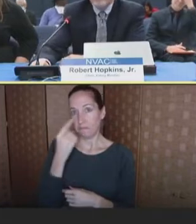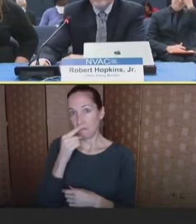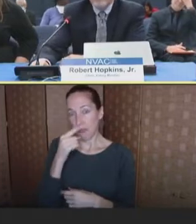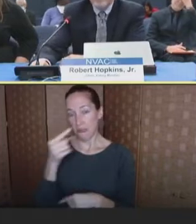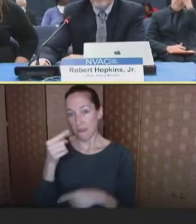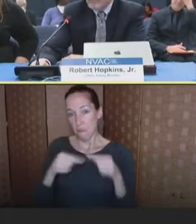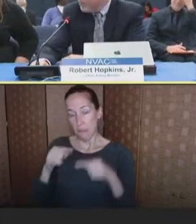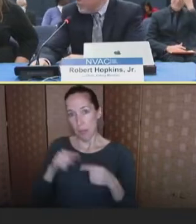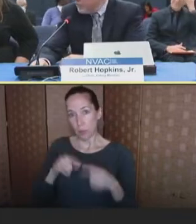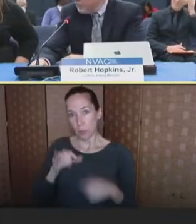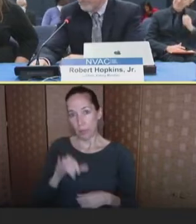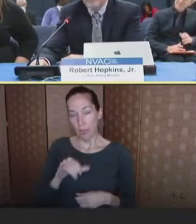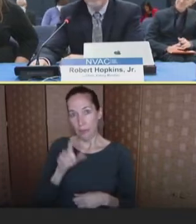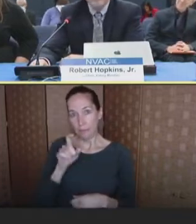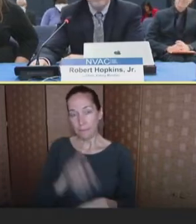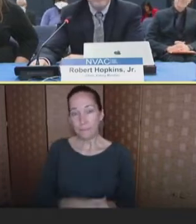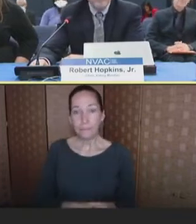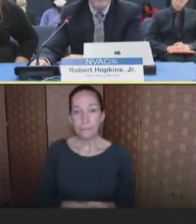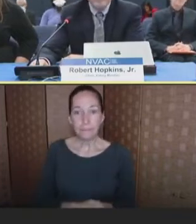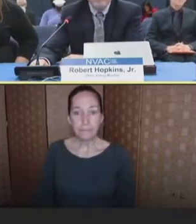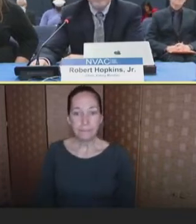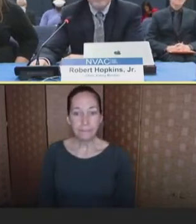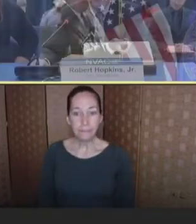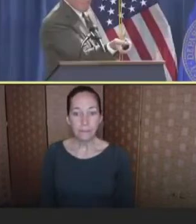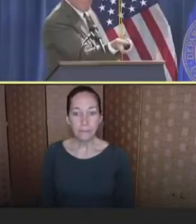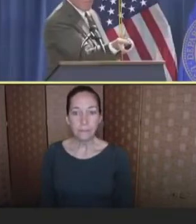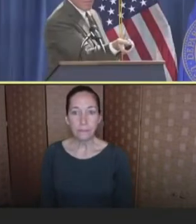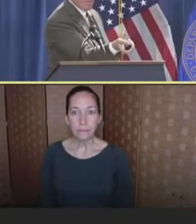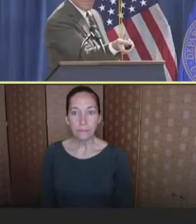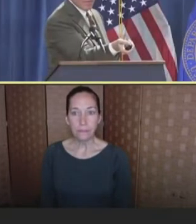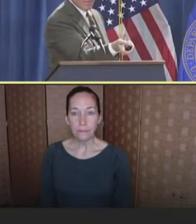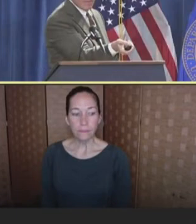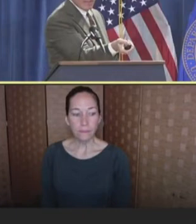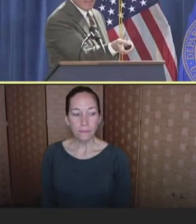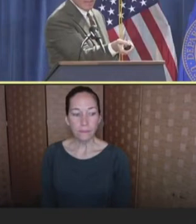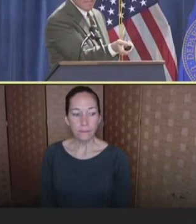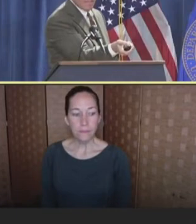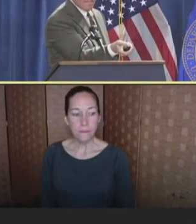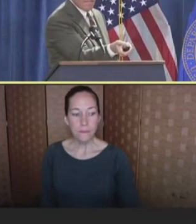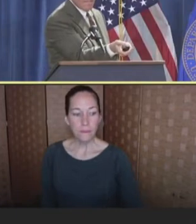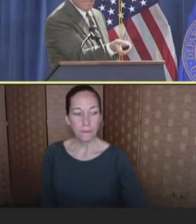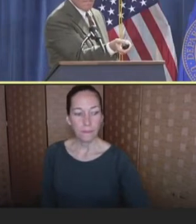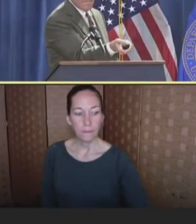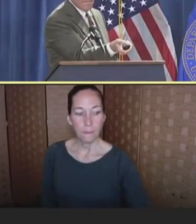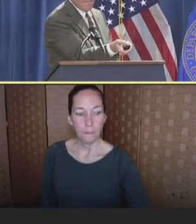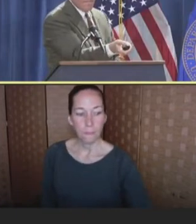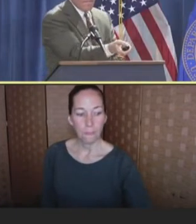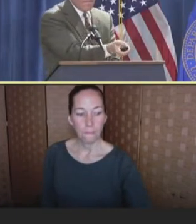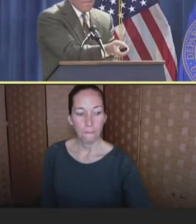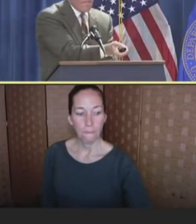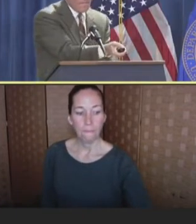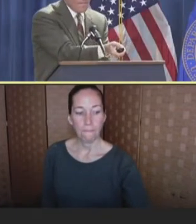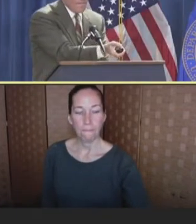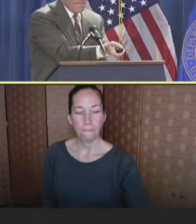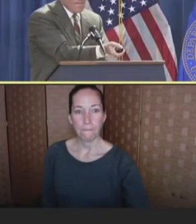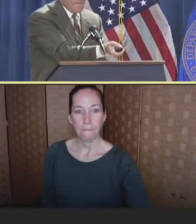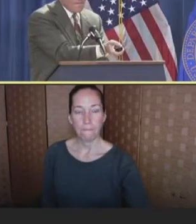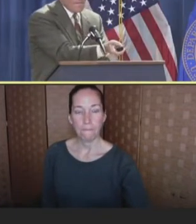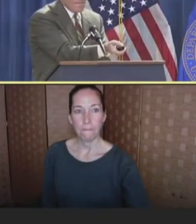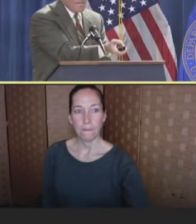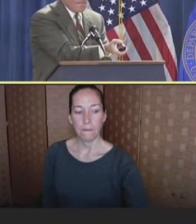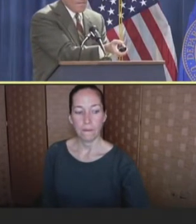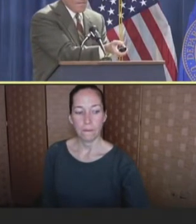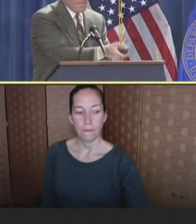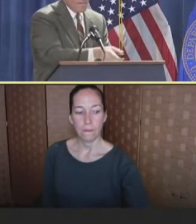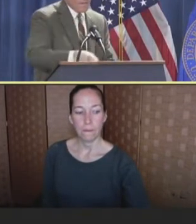John Dunn: Let's see.